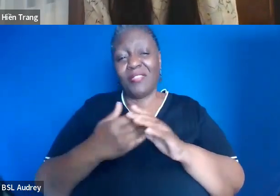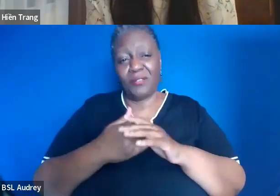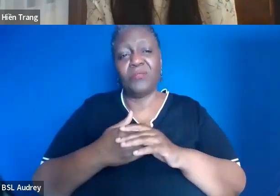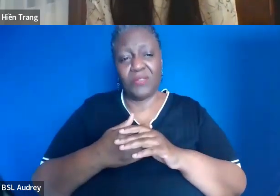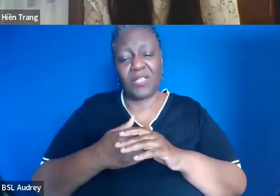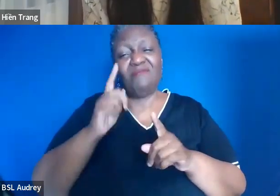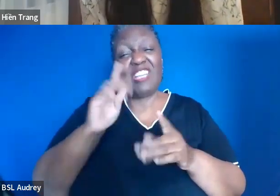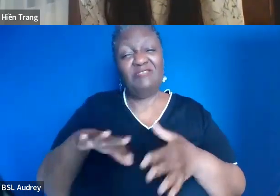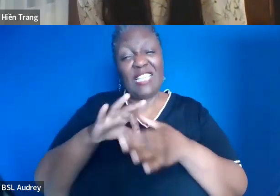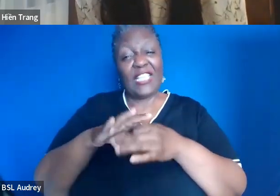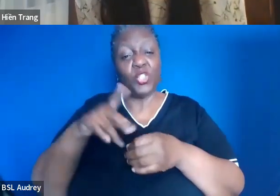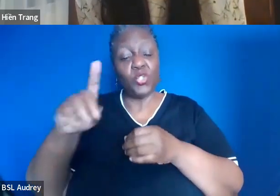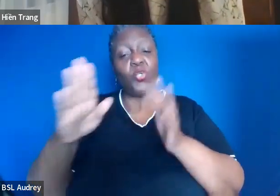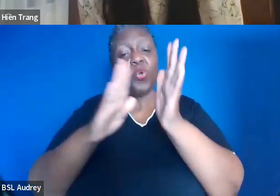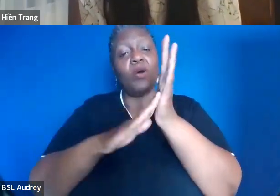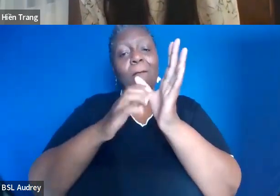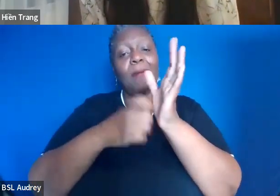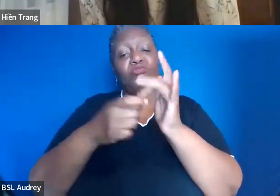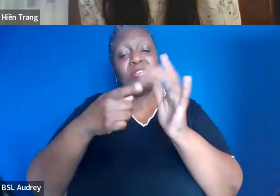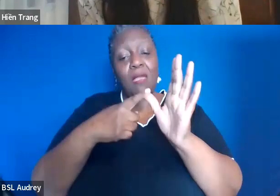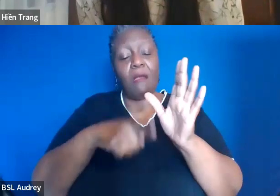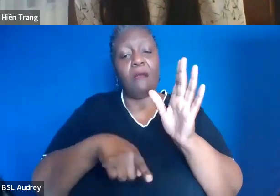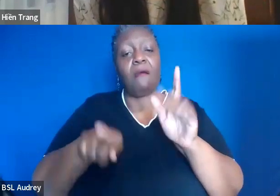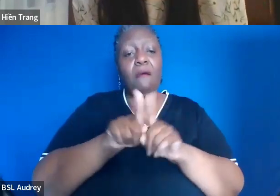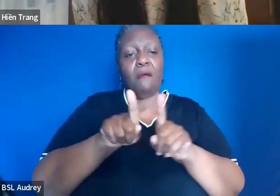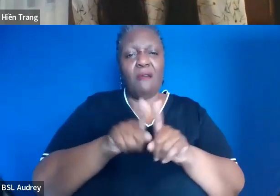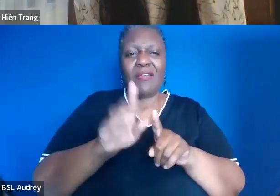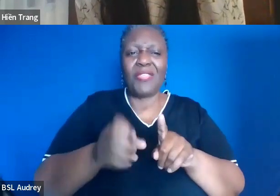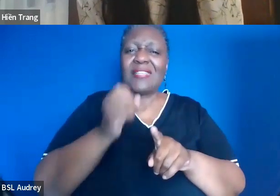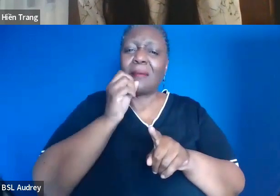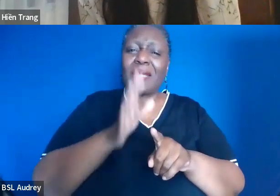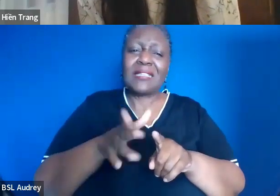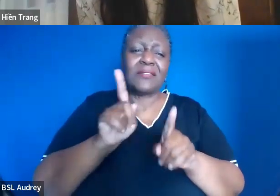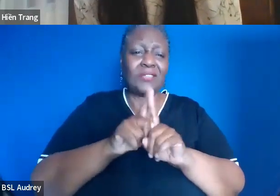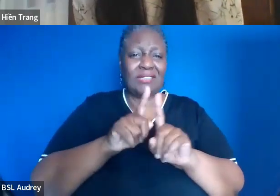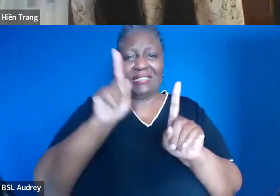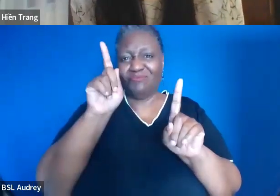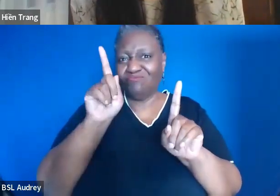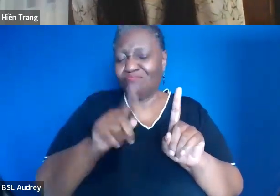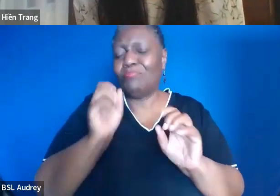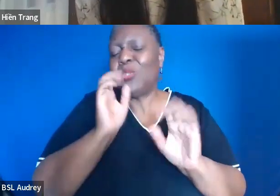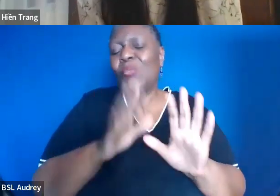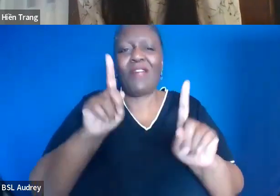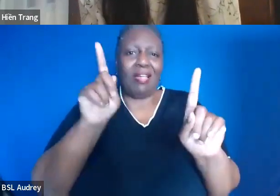of relates to Maria's question these are amazing slash beautiful slash startling what were the